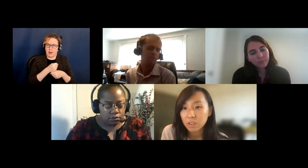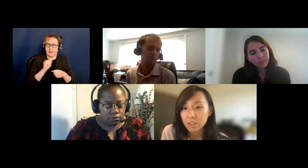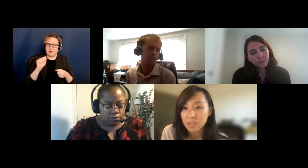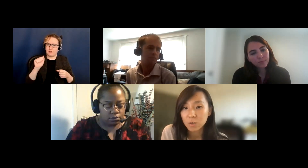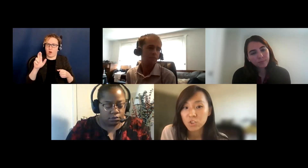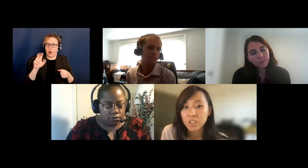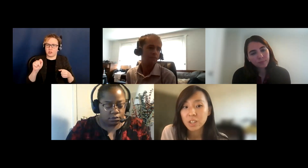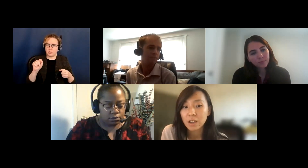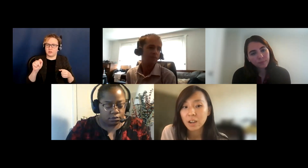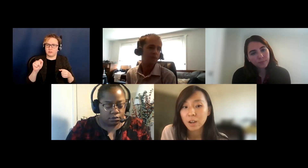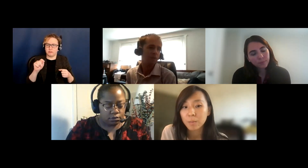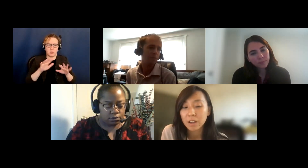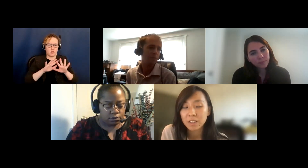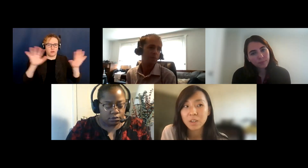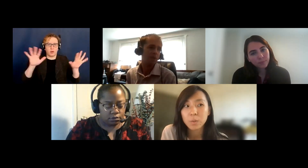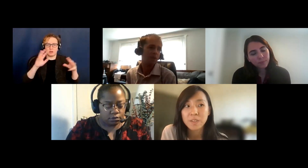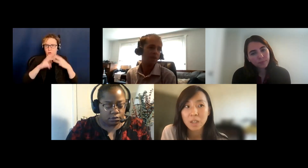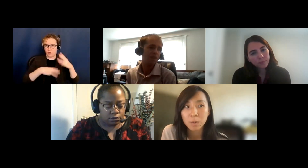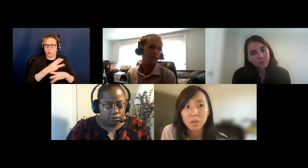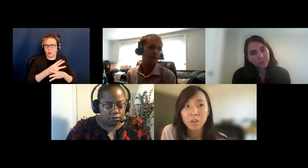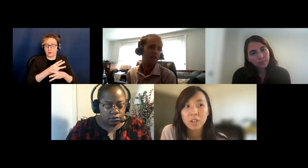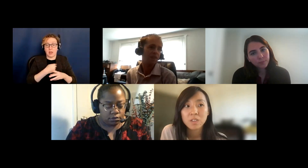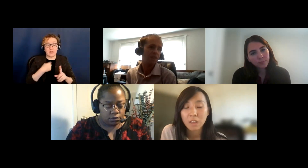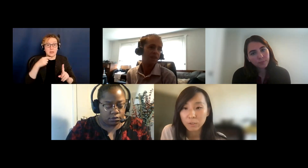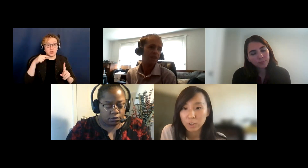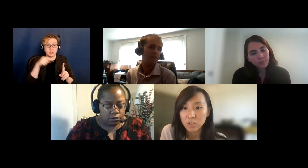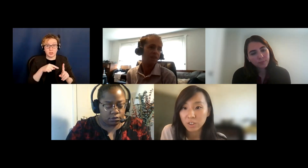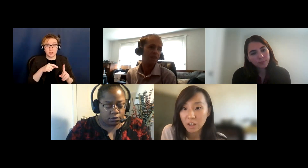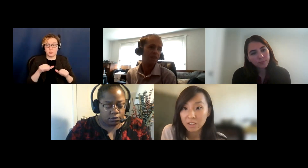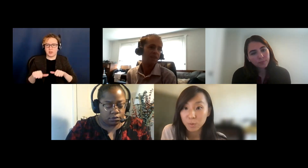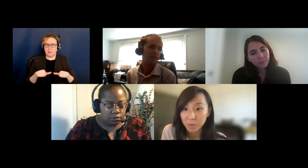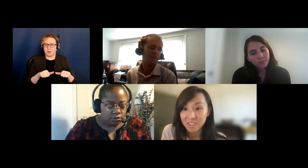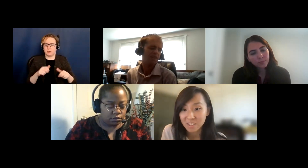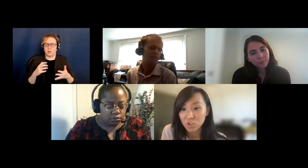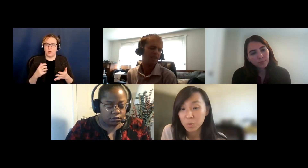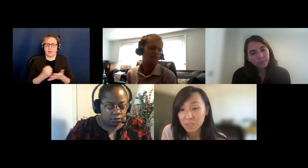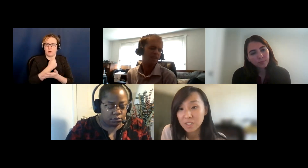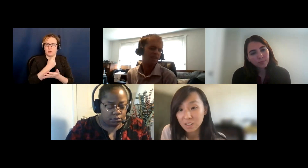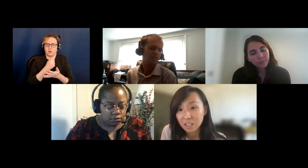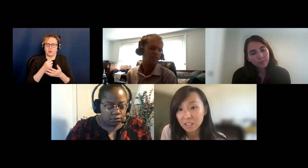world. I think she could leverage a lot of the places she was visiting.